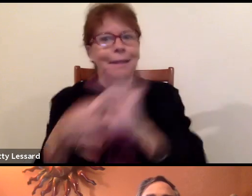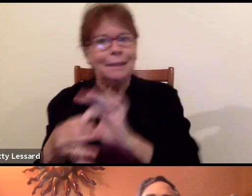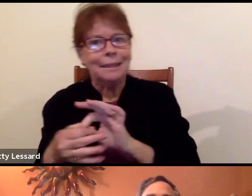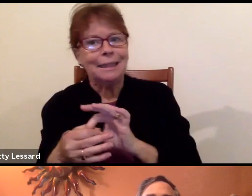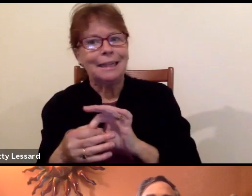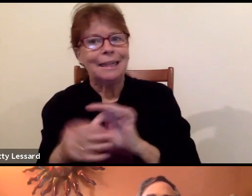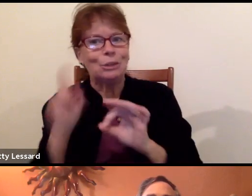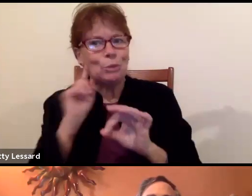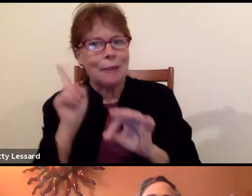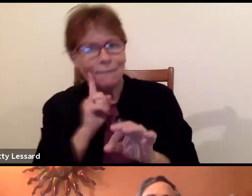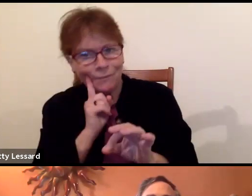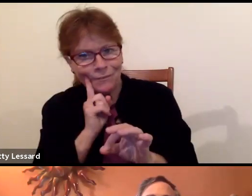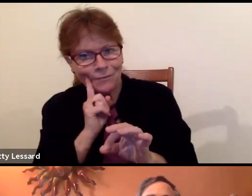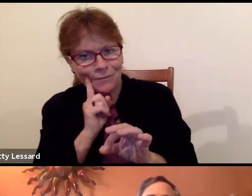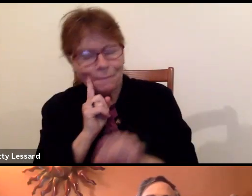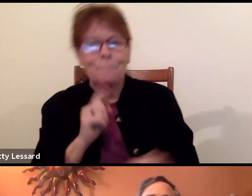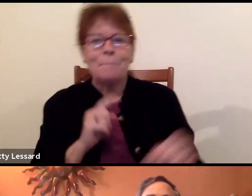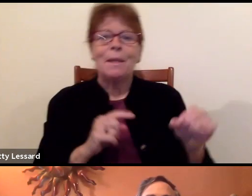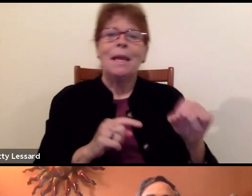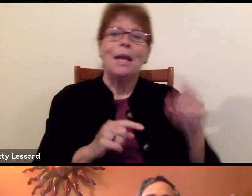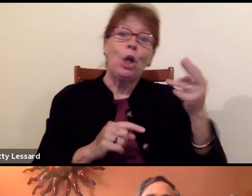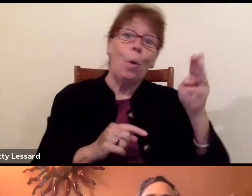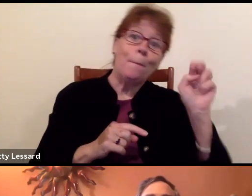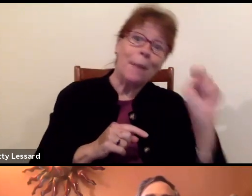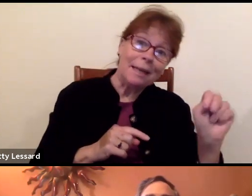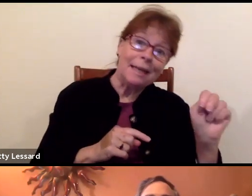dreaming for years of my two academic specialties rolling in the same stream. And here it is.